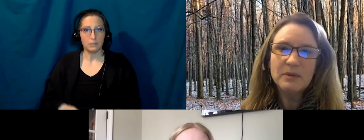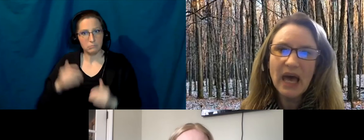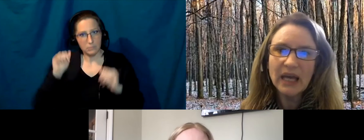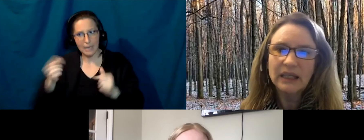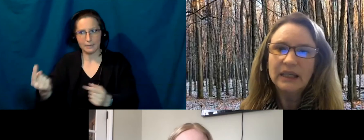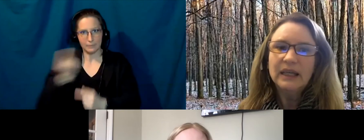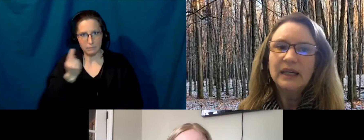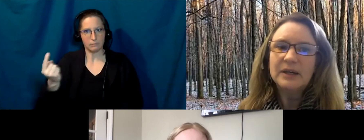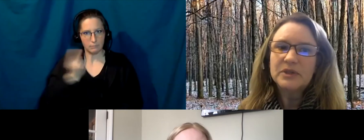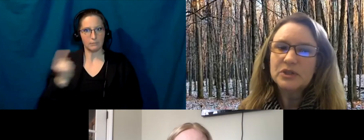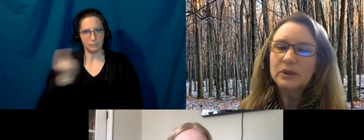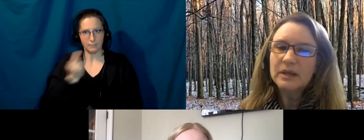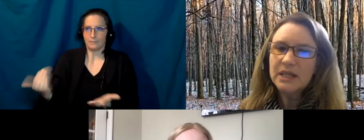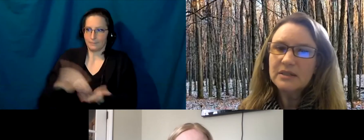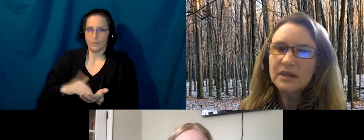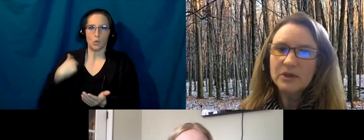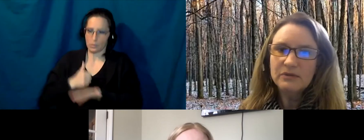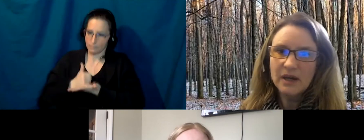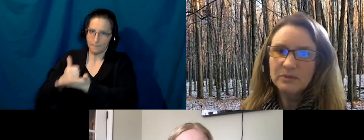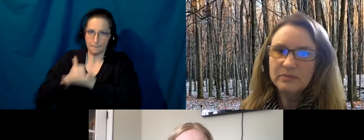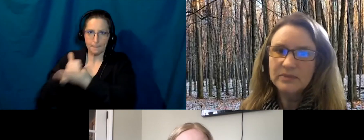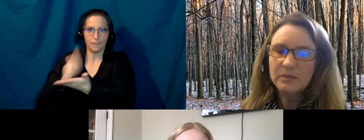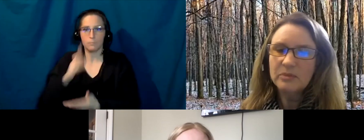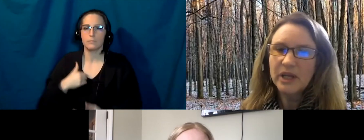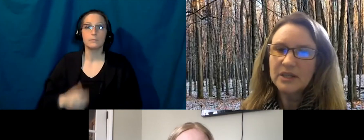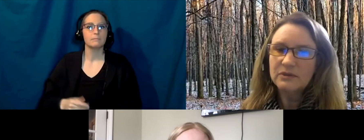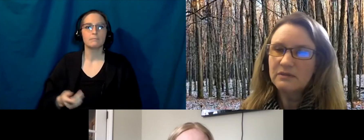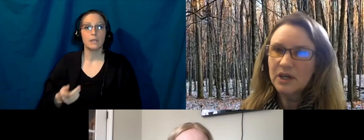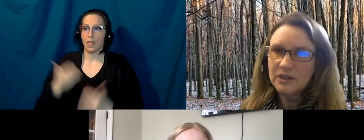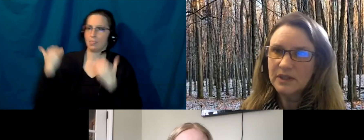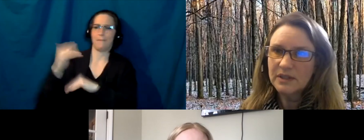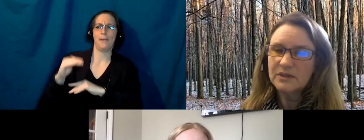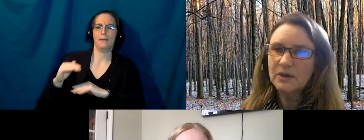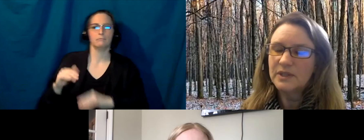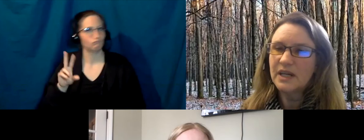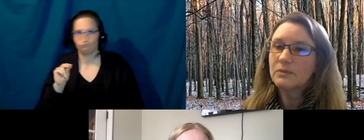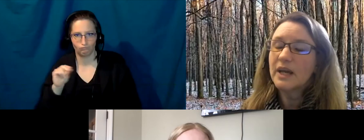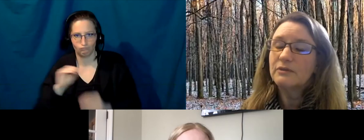back. There's no limit to number of times somebody applies for DVR services. So if it's not right for